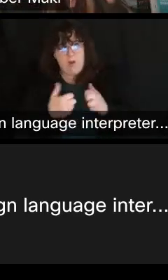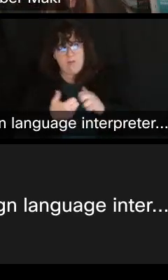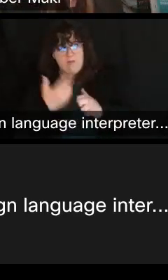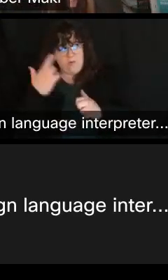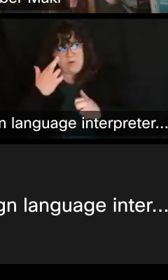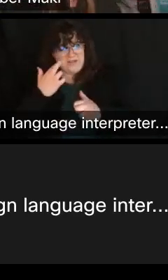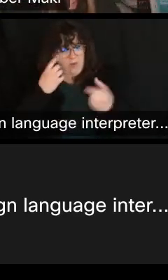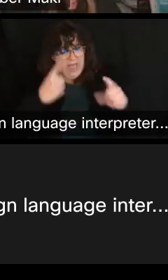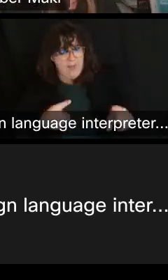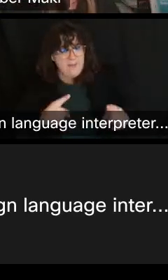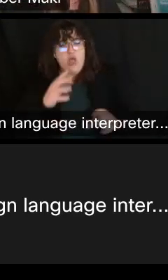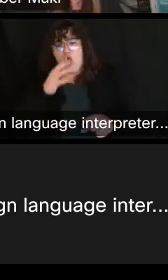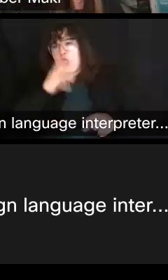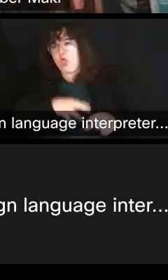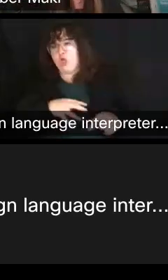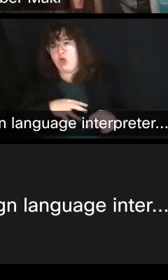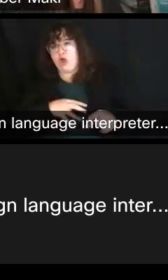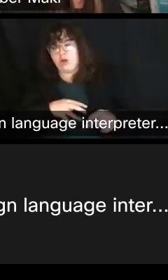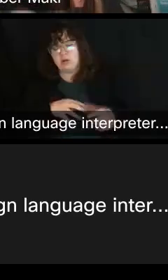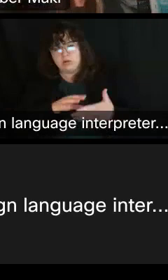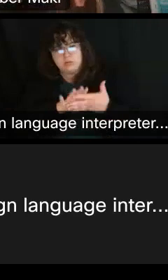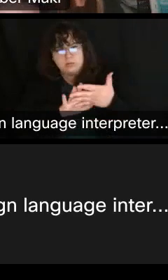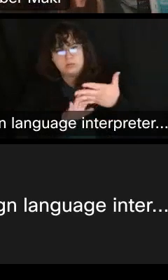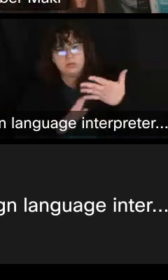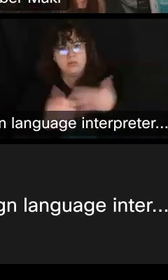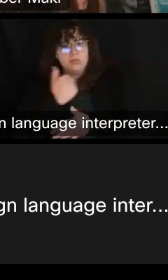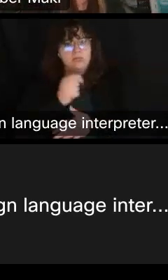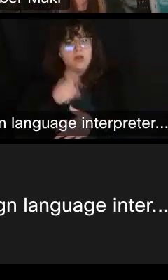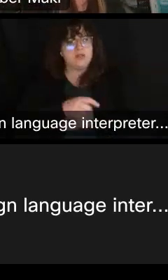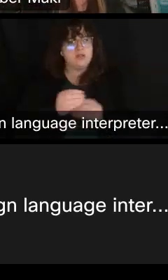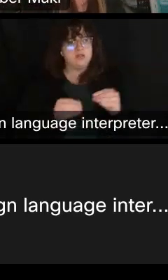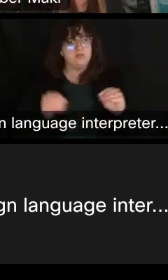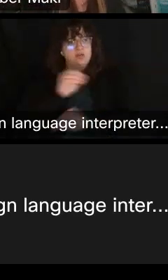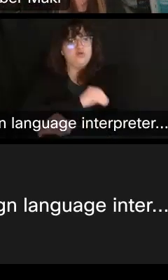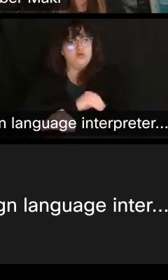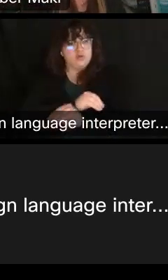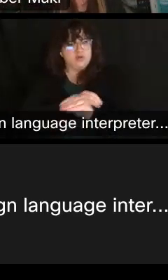By looking at improving the person's quality of life, and that involves using proactive